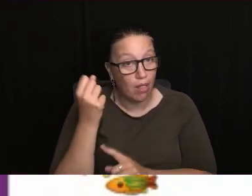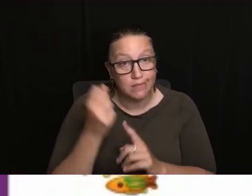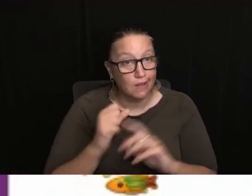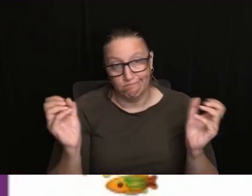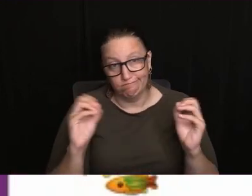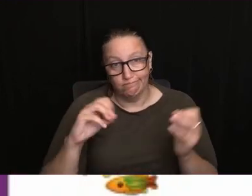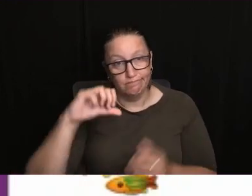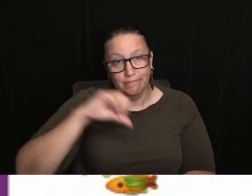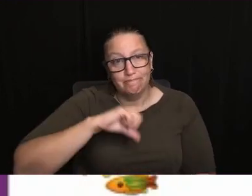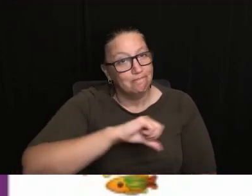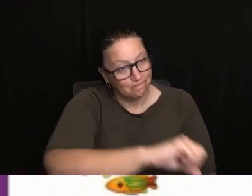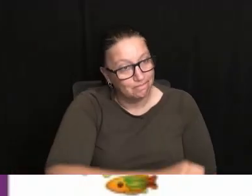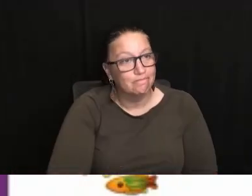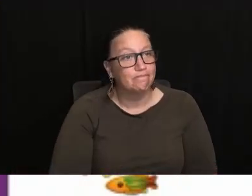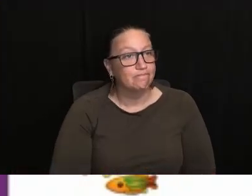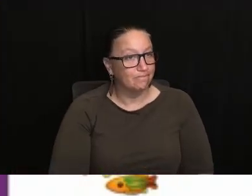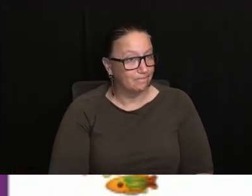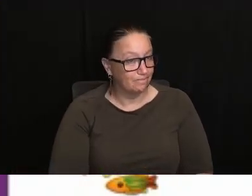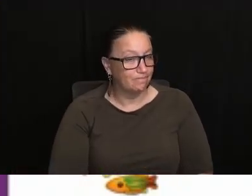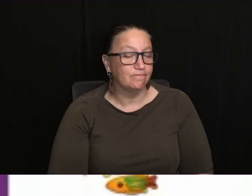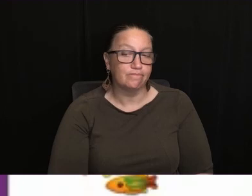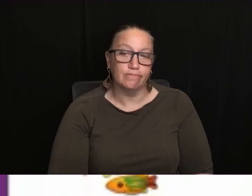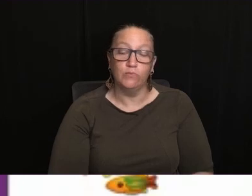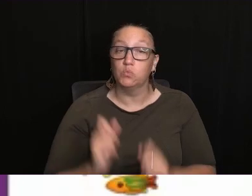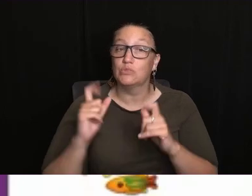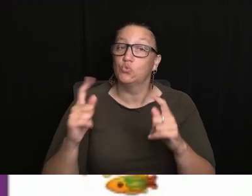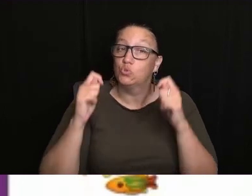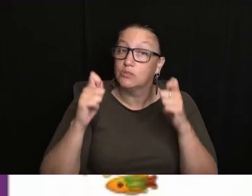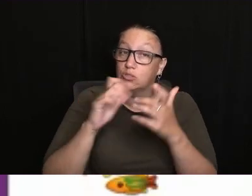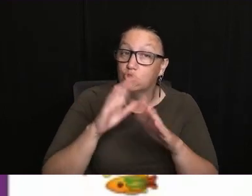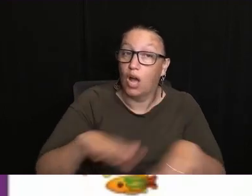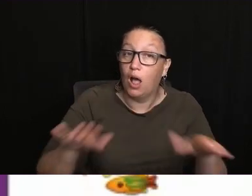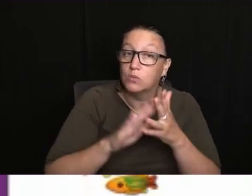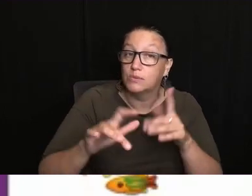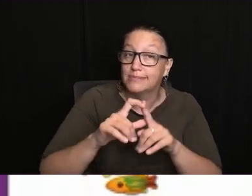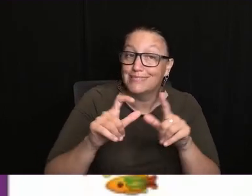So we referred to the Early Childhood team and they had concluded that he was global delay